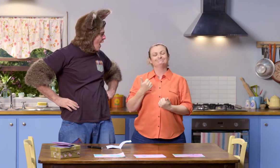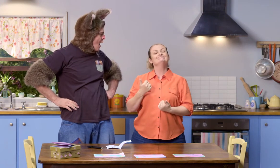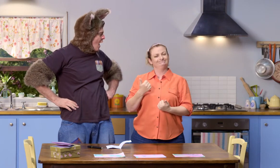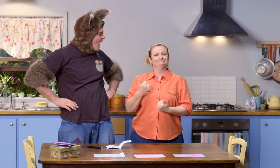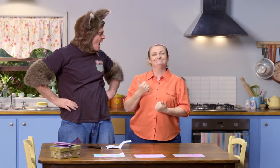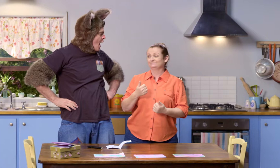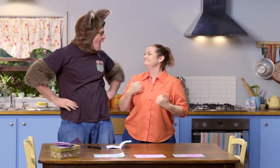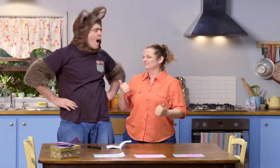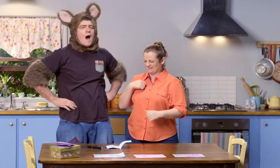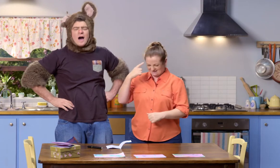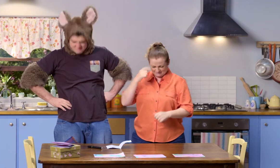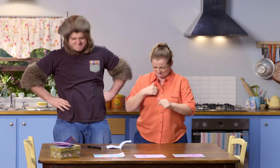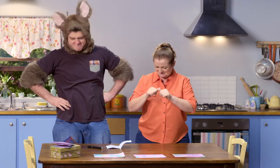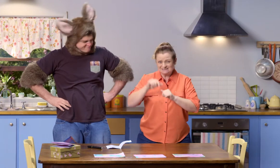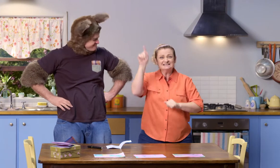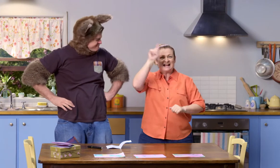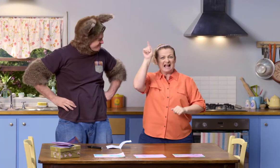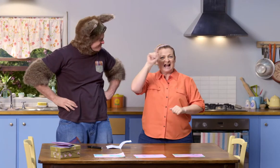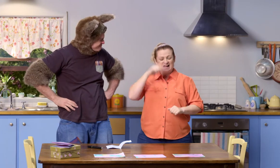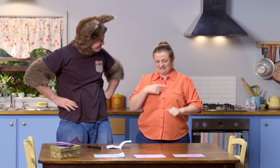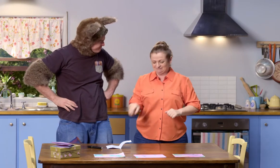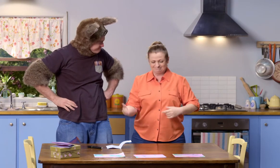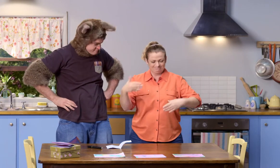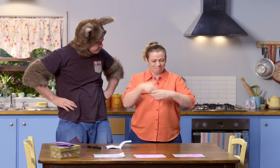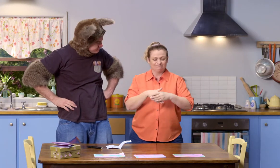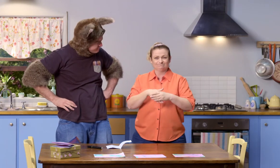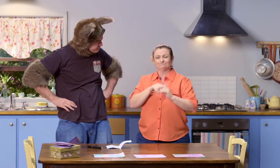Oh! I think I might go and post this at the post office,